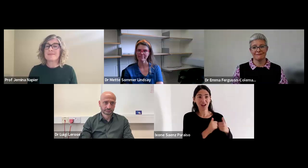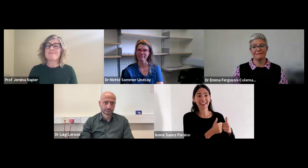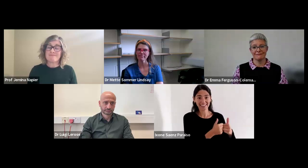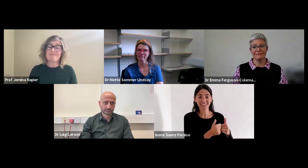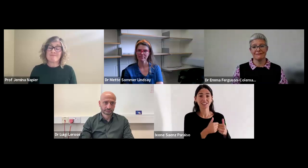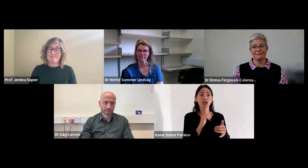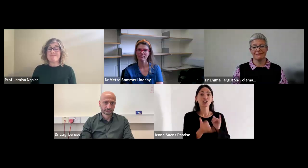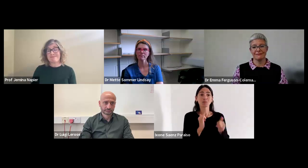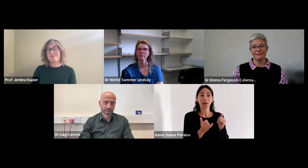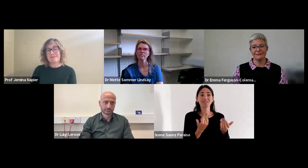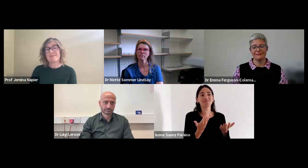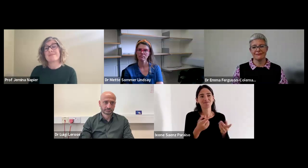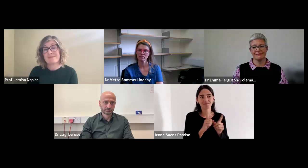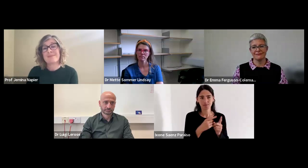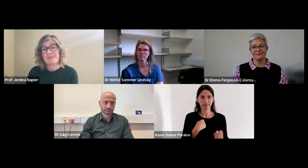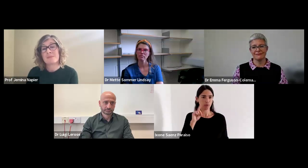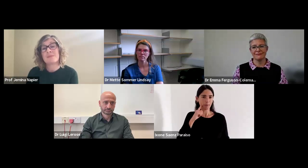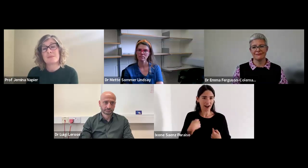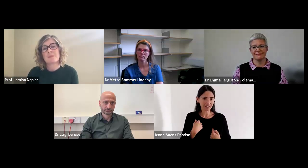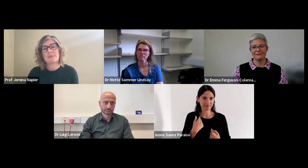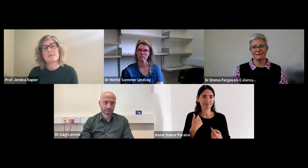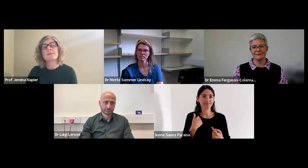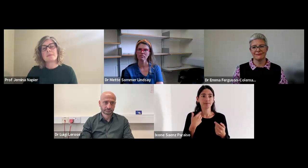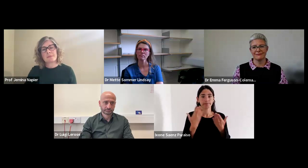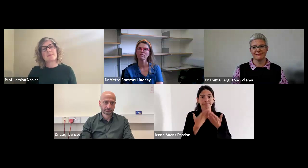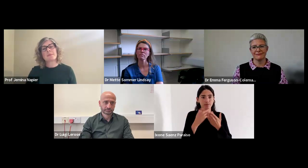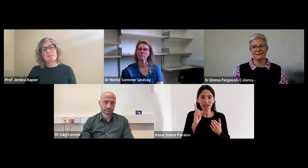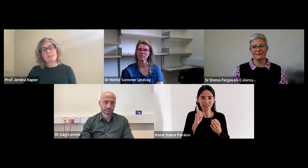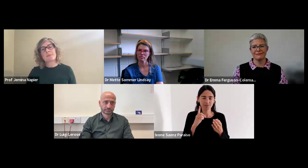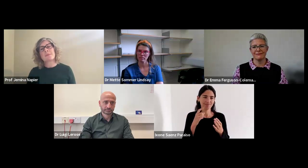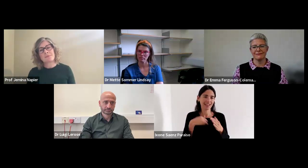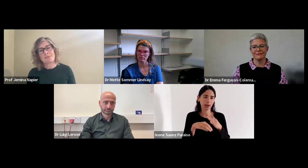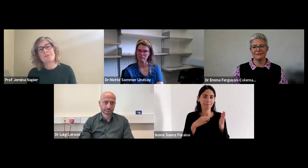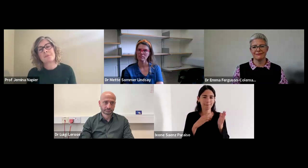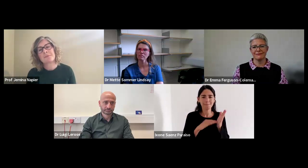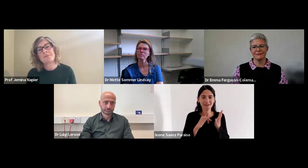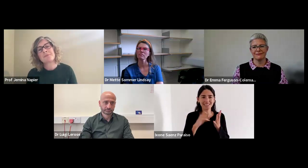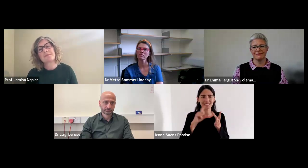We've mentioned already our interpreters as being our allies. Previously as a female,